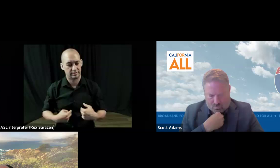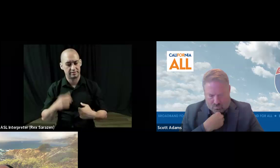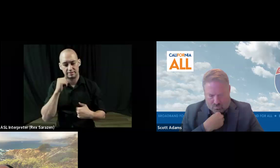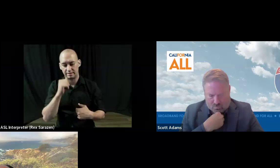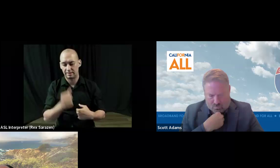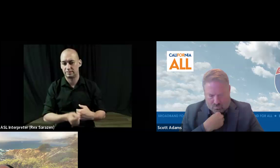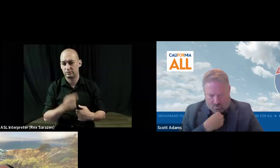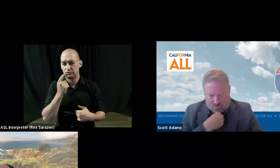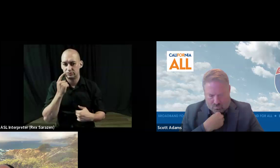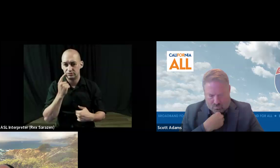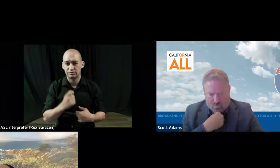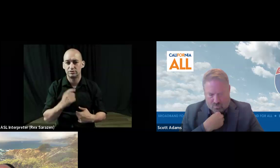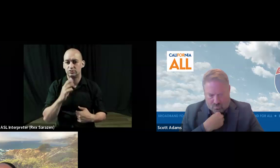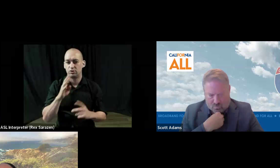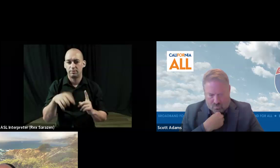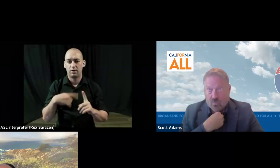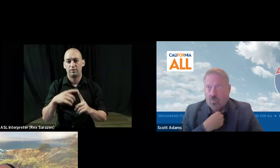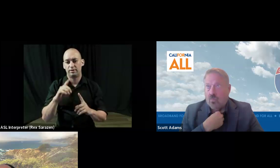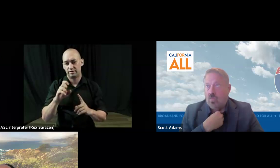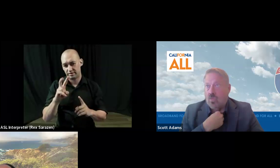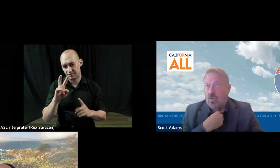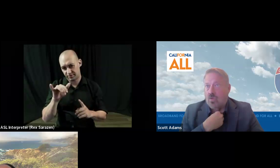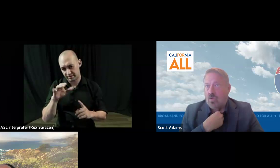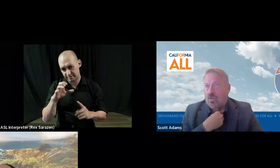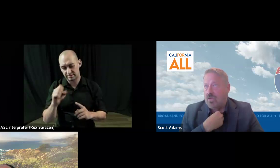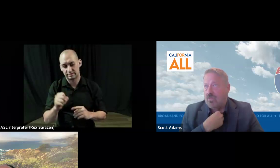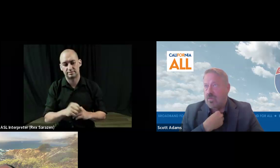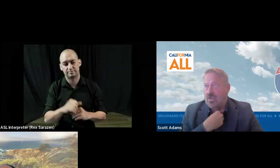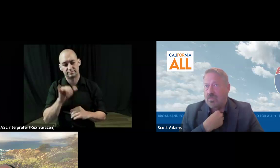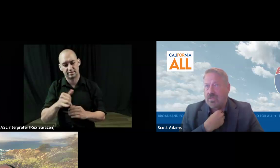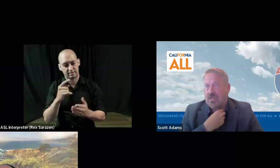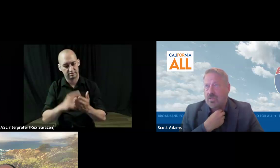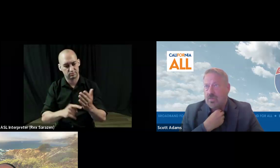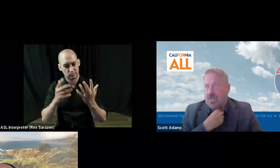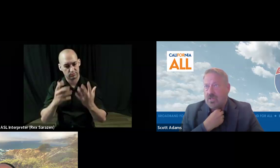devices. That's what I want to share. Thank you very much, Miss Gates, so best,